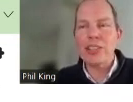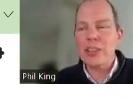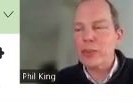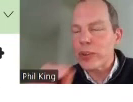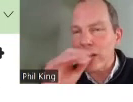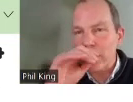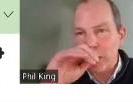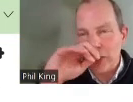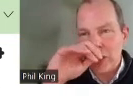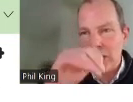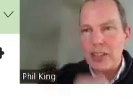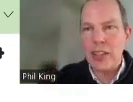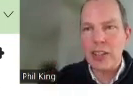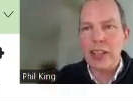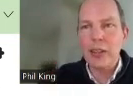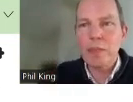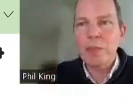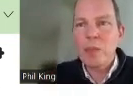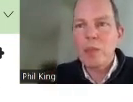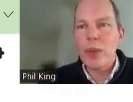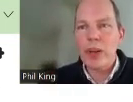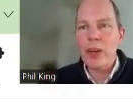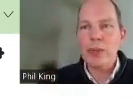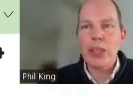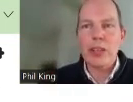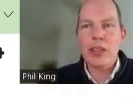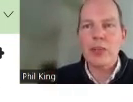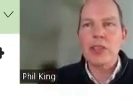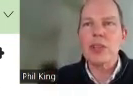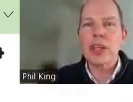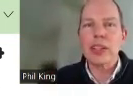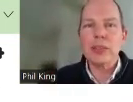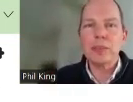yet to explore it in as much detail as I'd like but I hope to get the time to do that